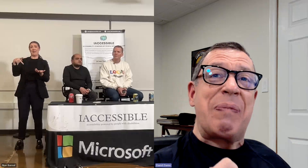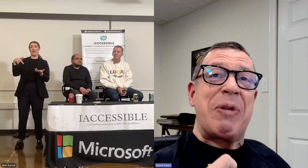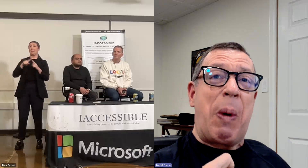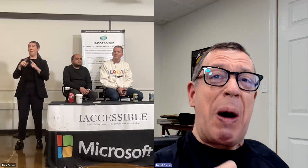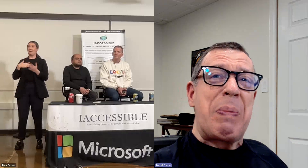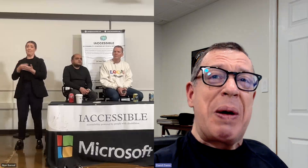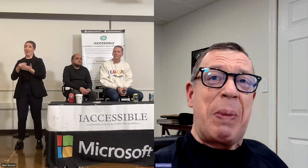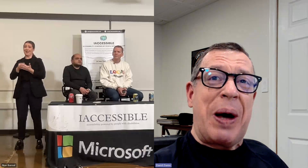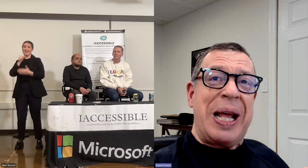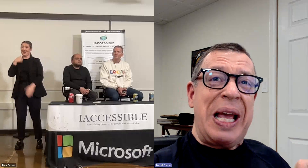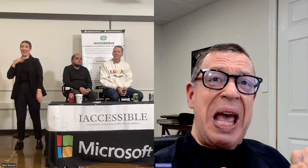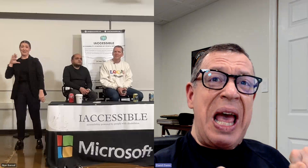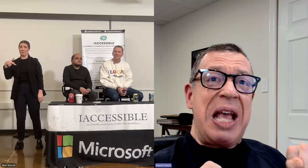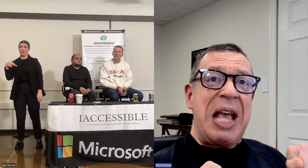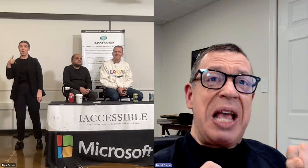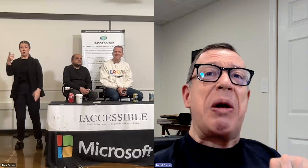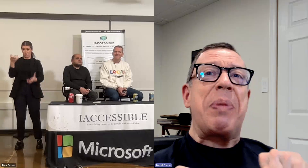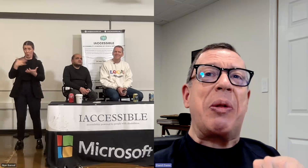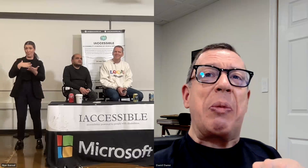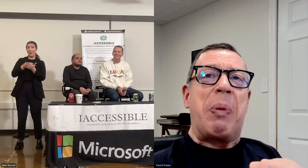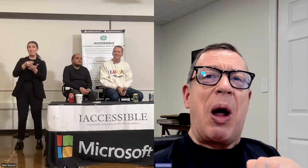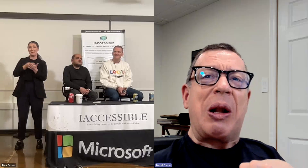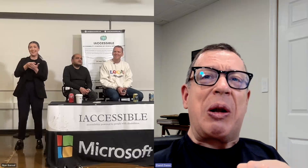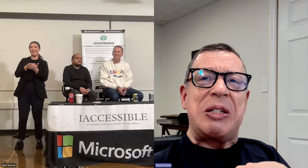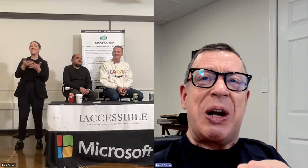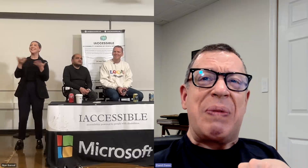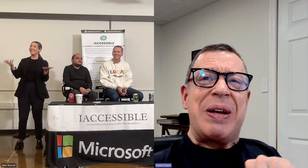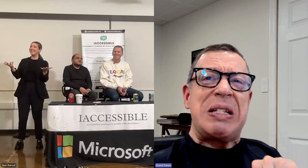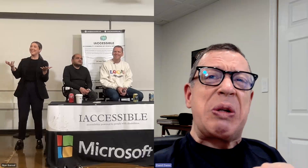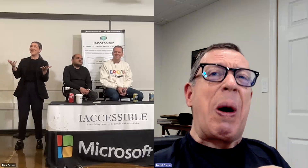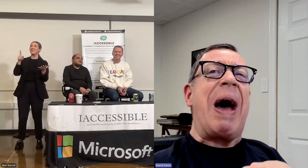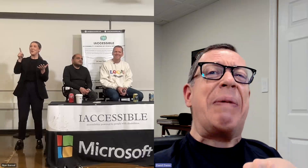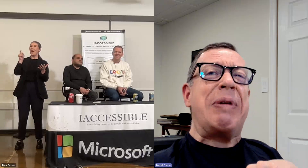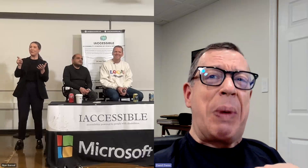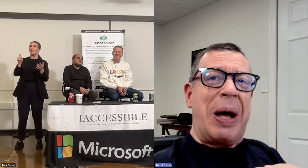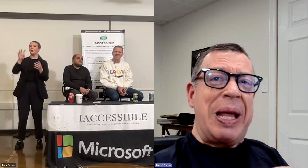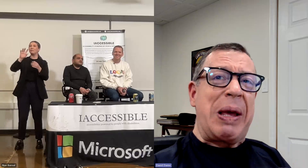So if you want my money, you product or service, so everybody